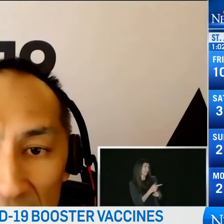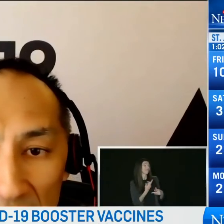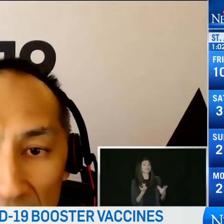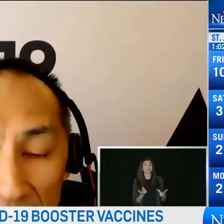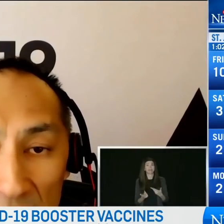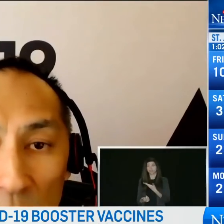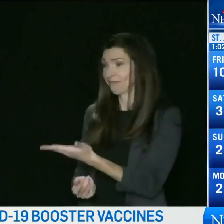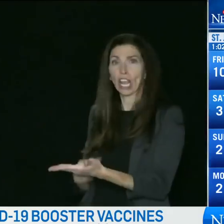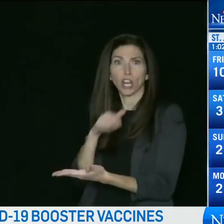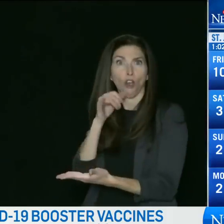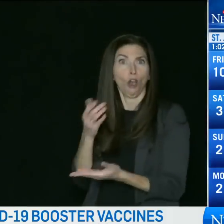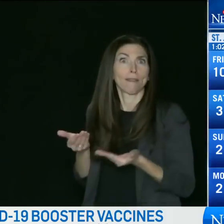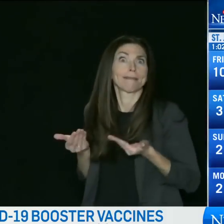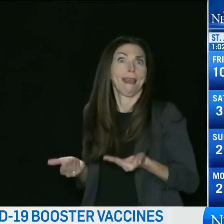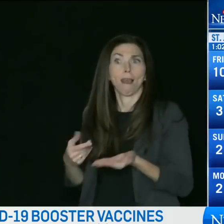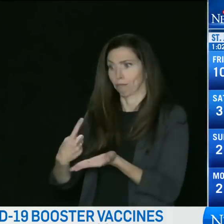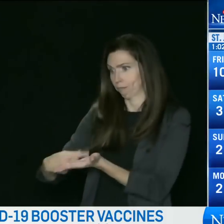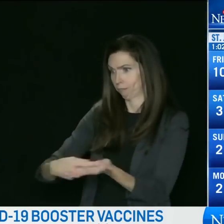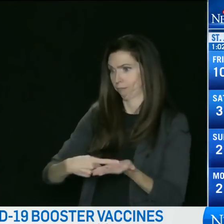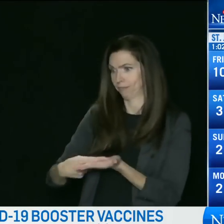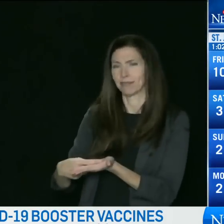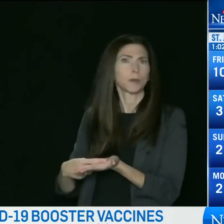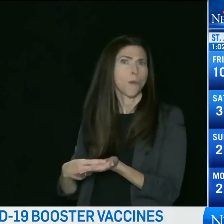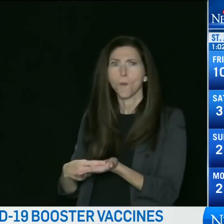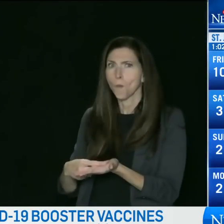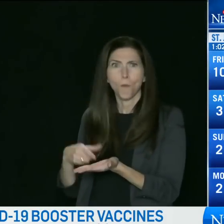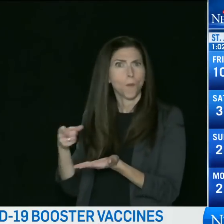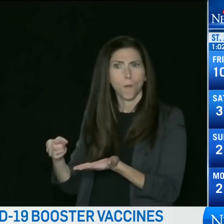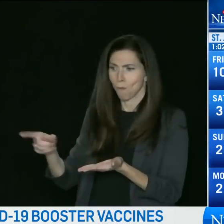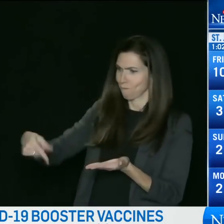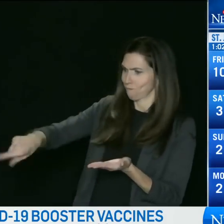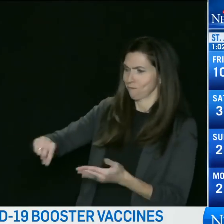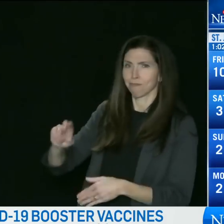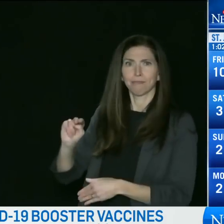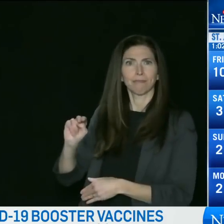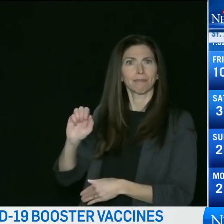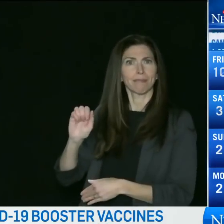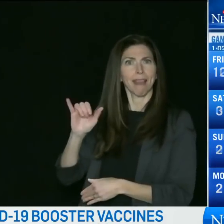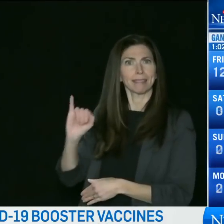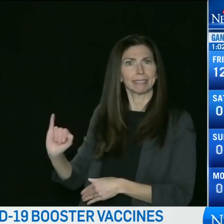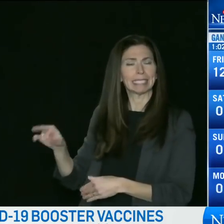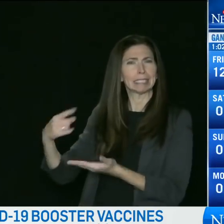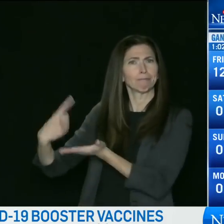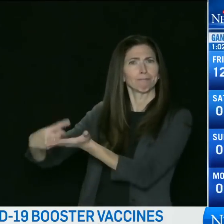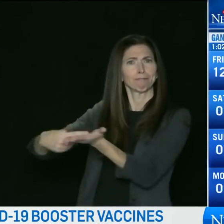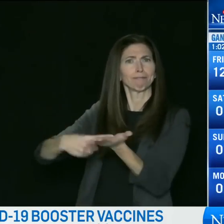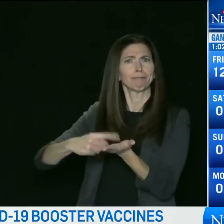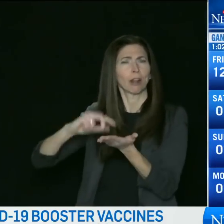SAID. IT'S RIGHT, THE COMMITTEE HAS BEEN LOOKING AT THIS ISSUE FOR QUITE SOME TIME AND IT TAKES A